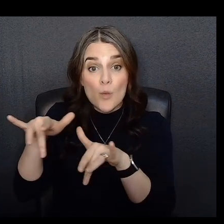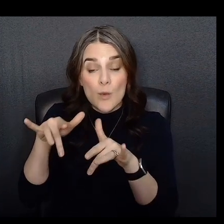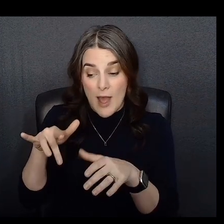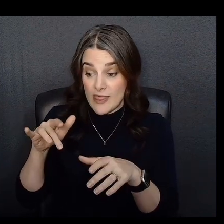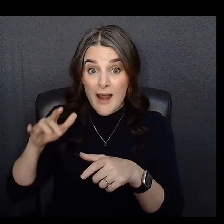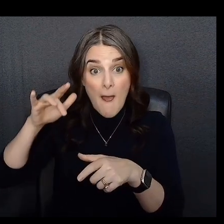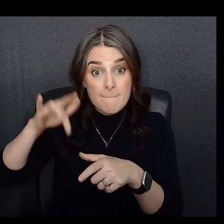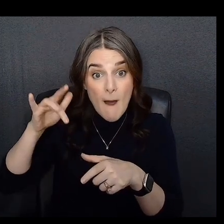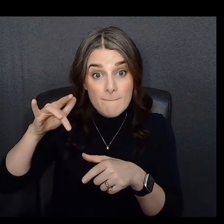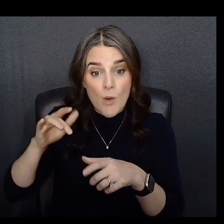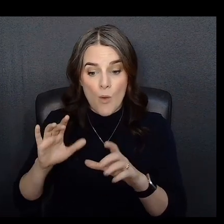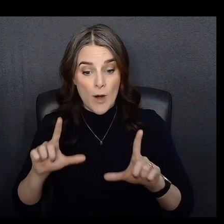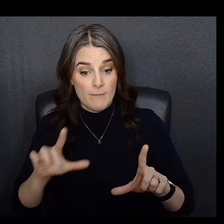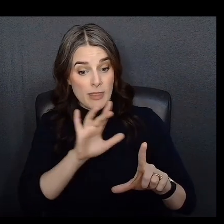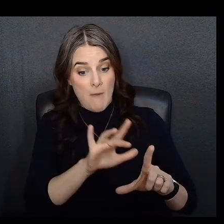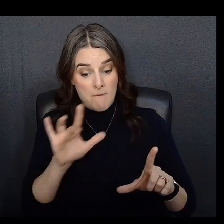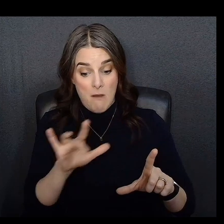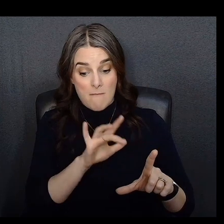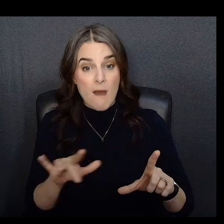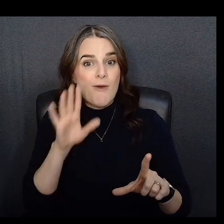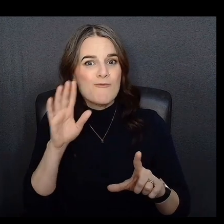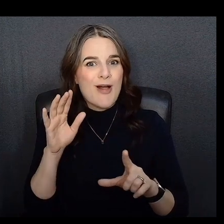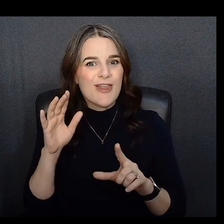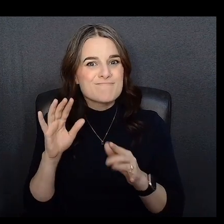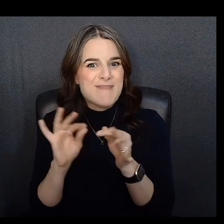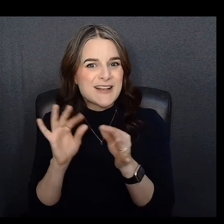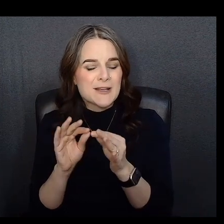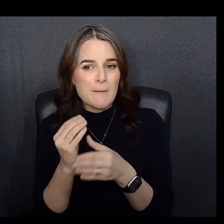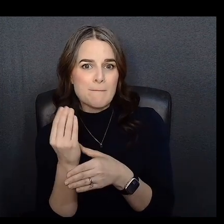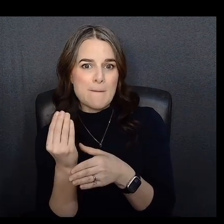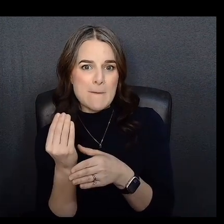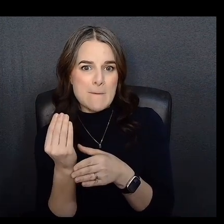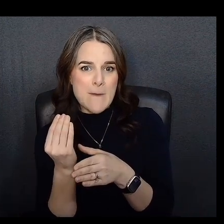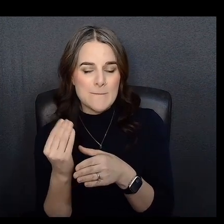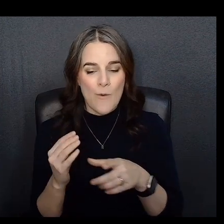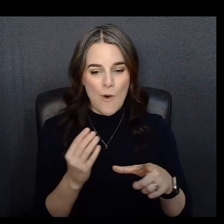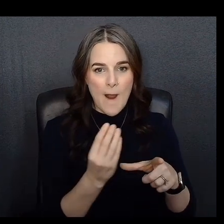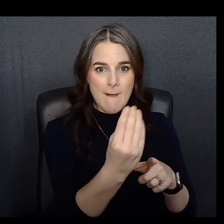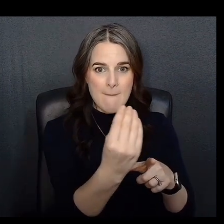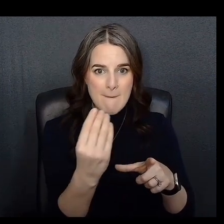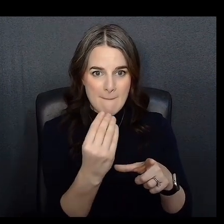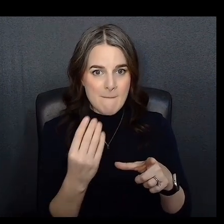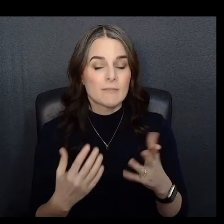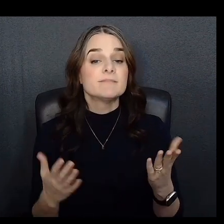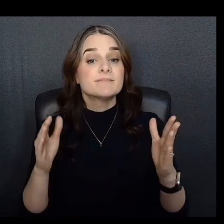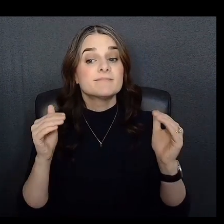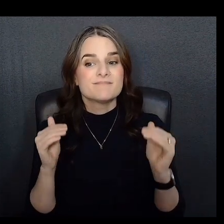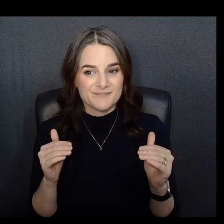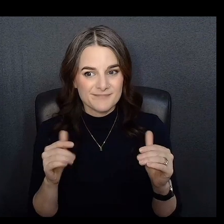or activate the button, it then plays that message. And then the bottom row includes some high tech speech-generating devices.